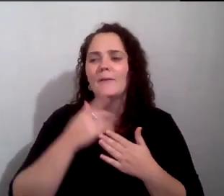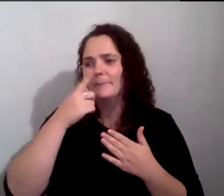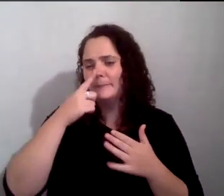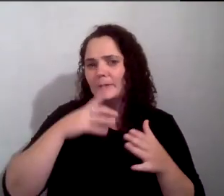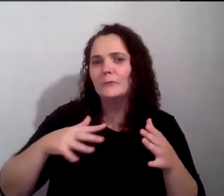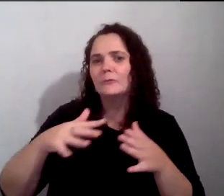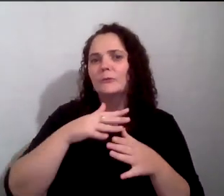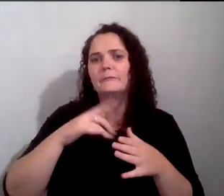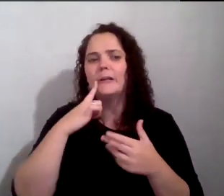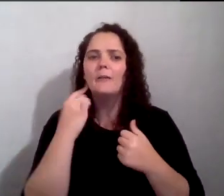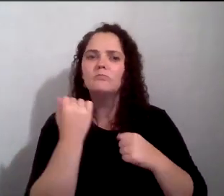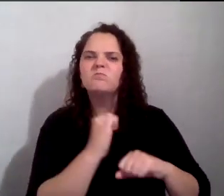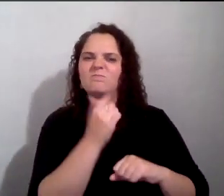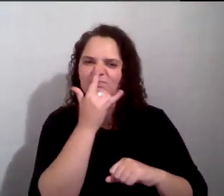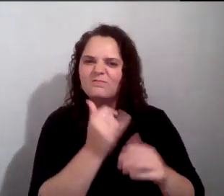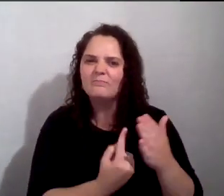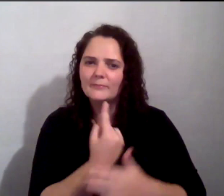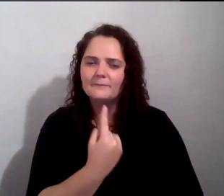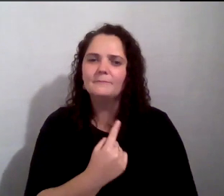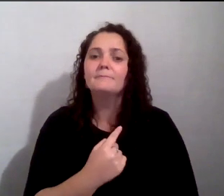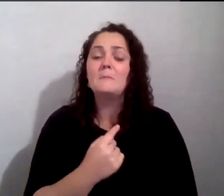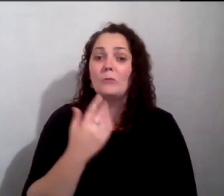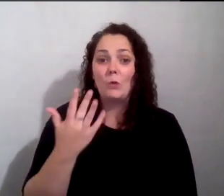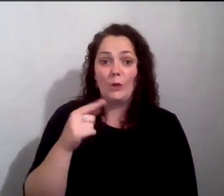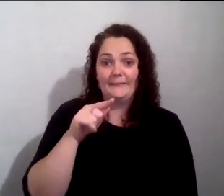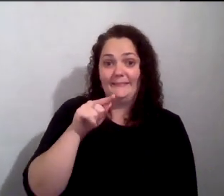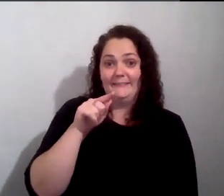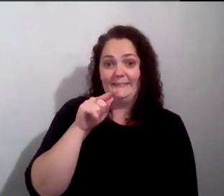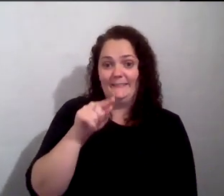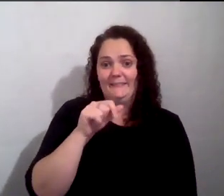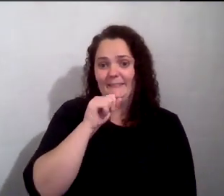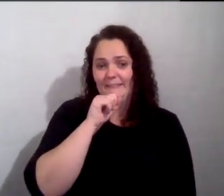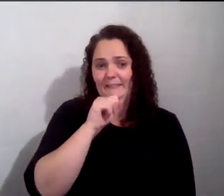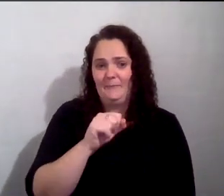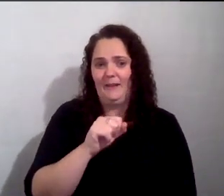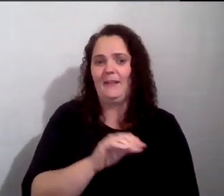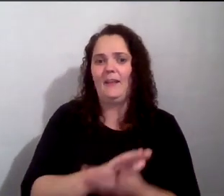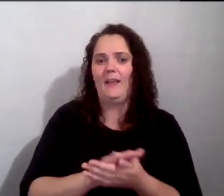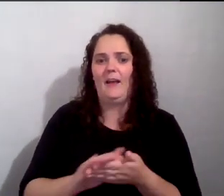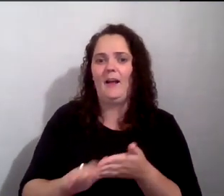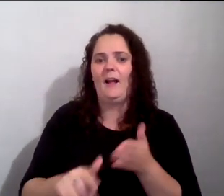Juan Ching was warned by a sage to take his wife and